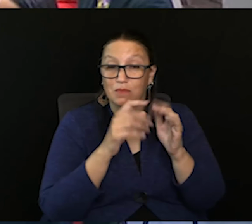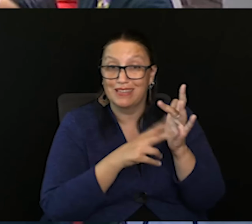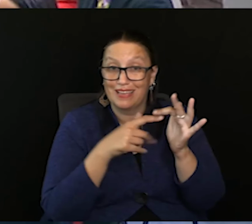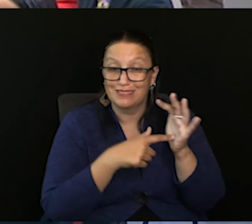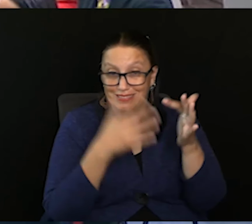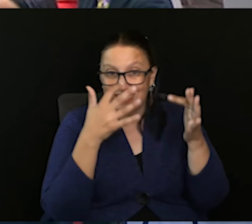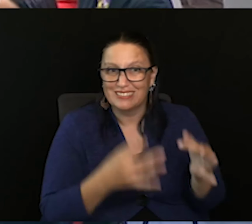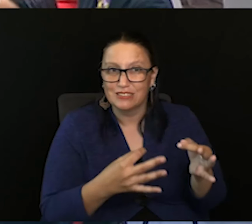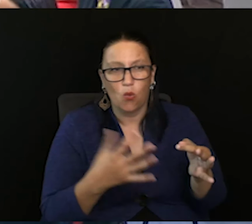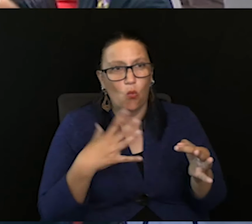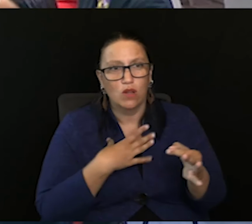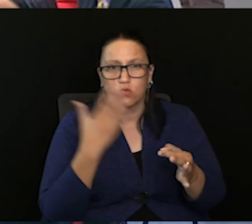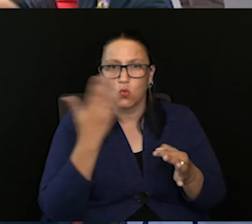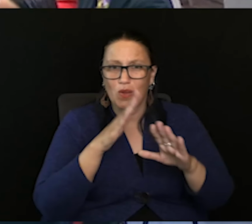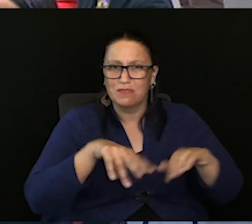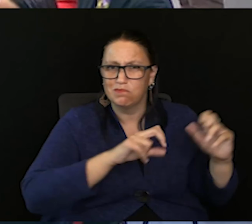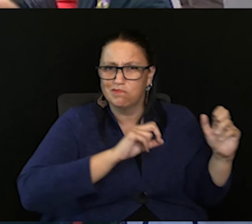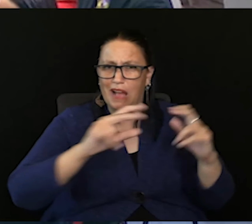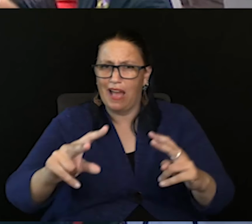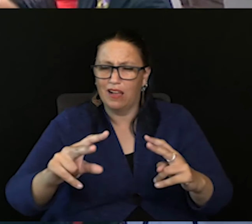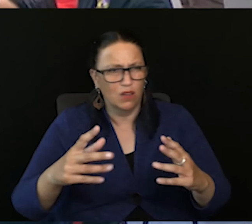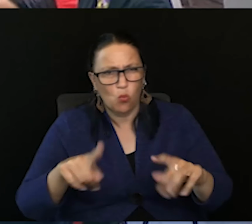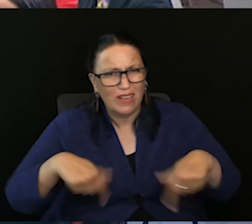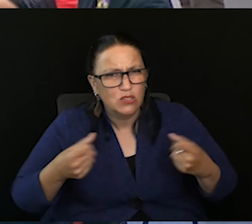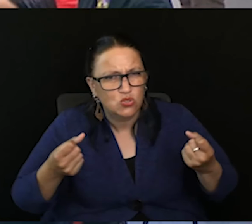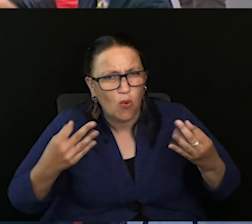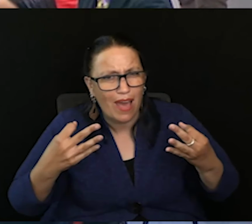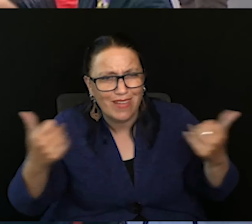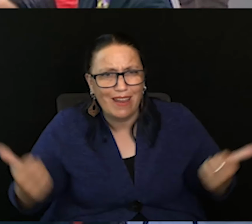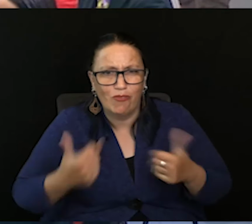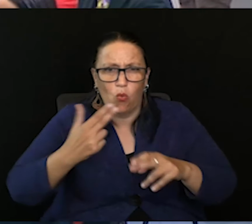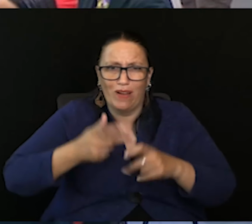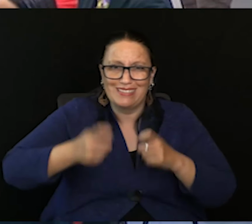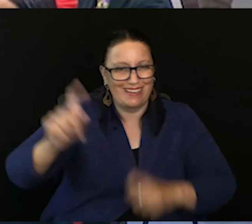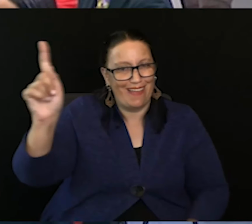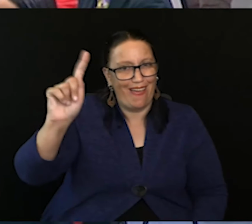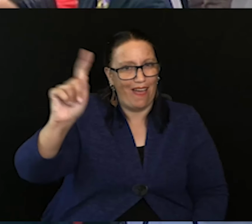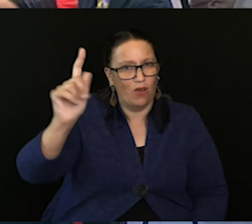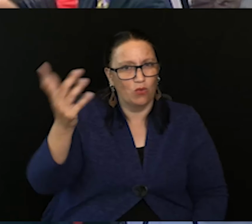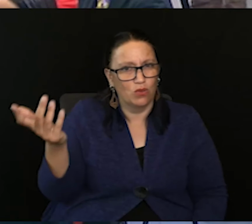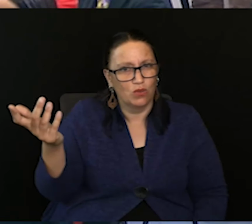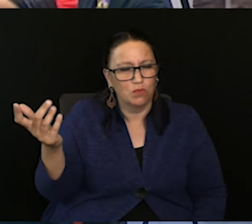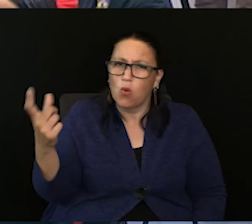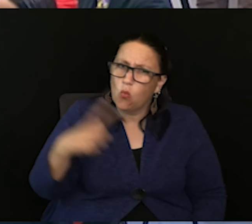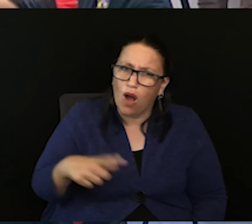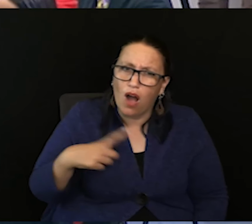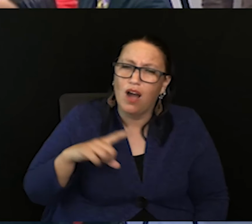Given we don't have enough RATs in the country at the moment, do you really think it's wise this potential plan for children who are asymptomatic to be